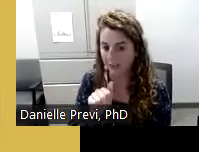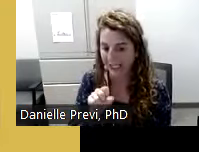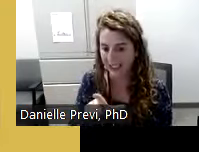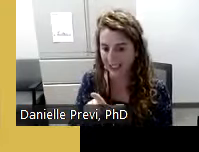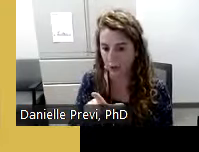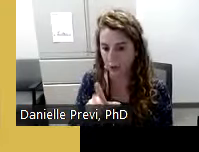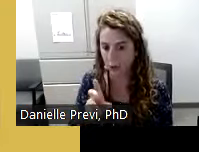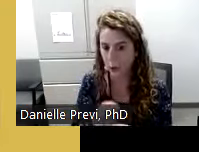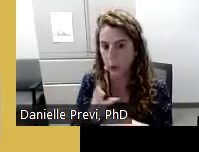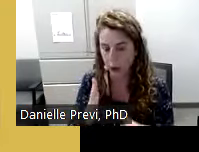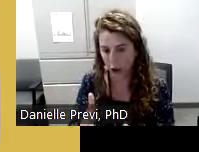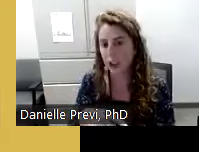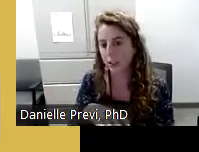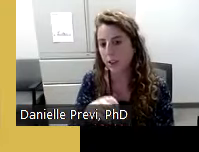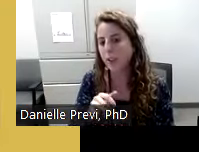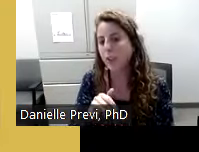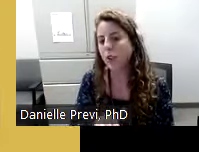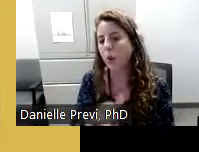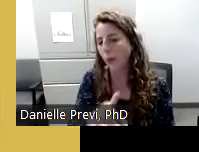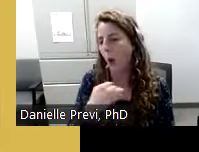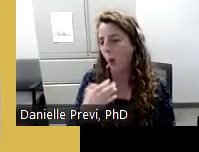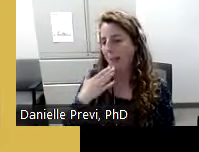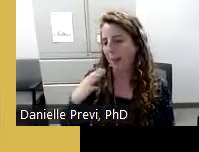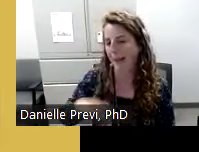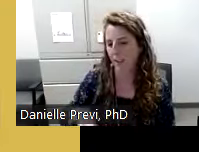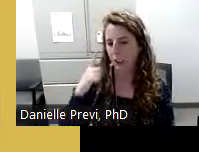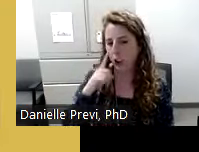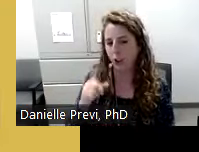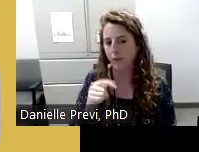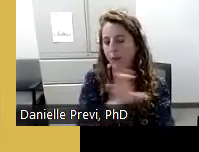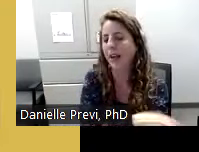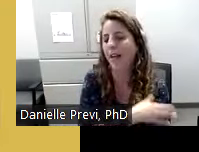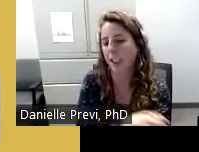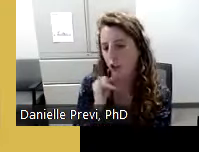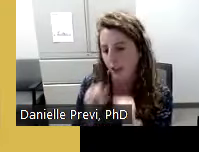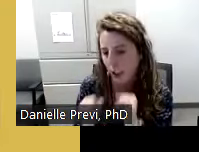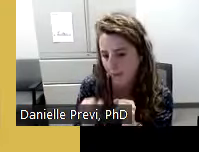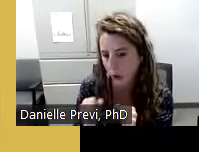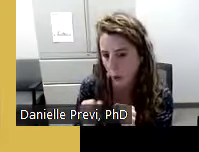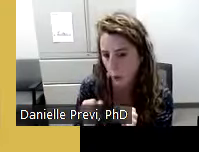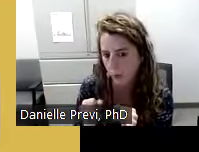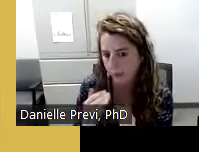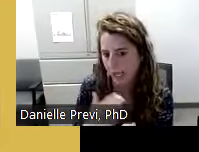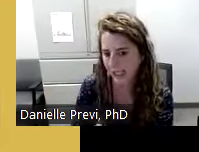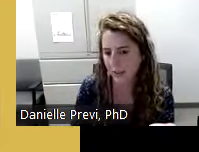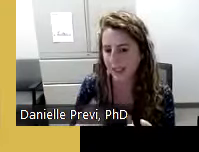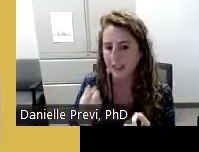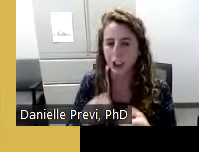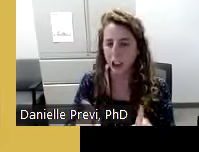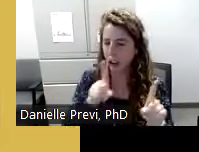or a Certified Deaf Interpreter, which is a native deaf sign language user. And it’s very beneficial,